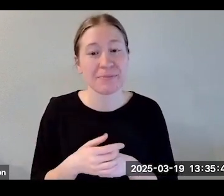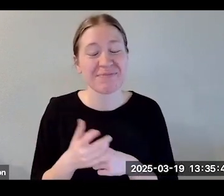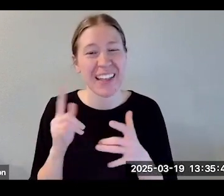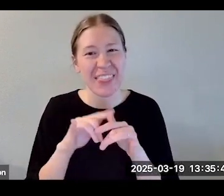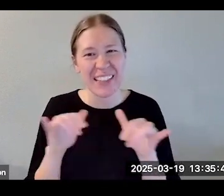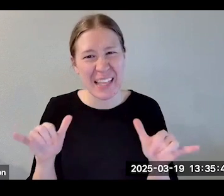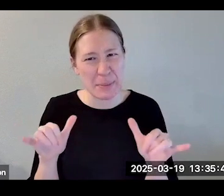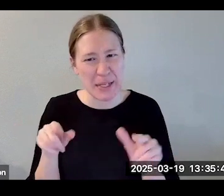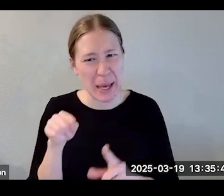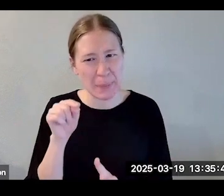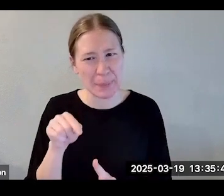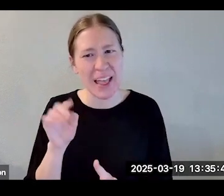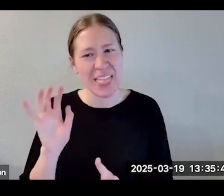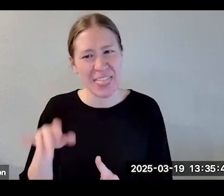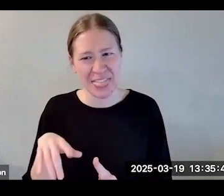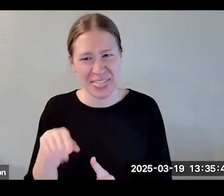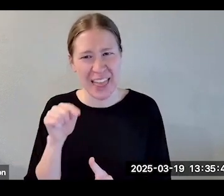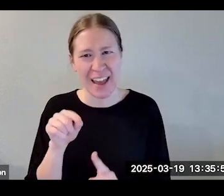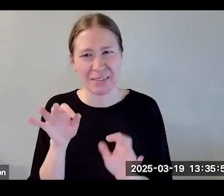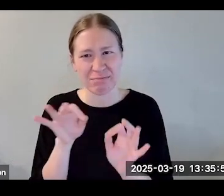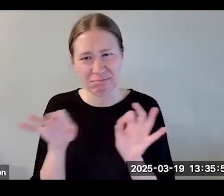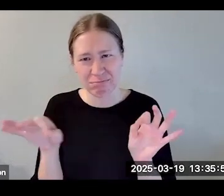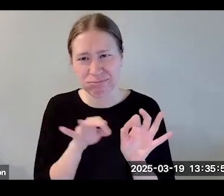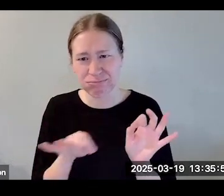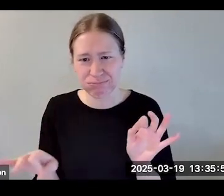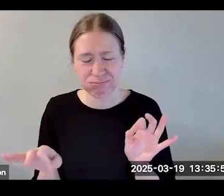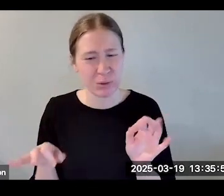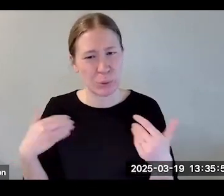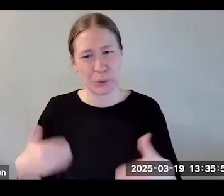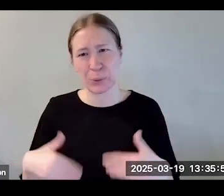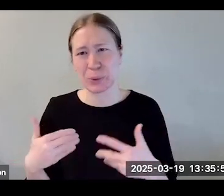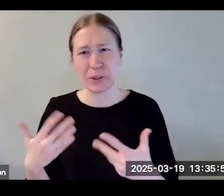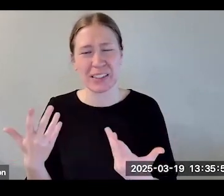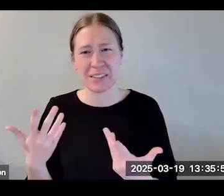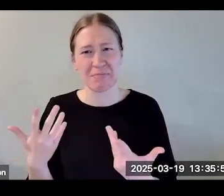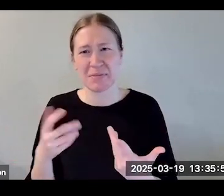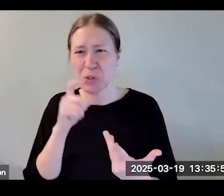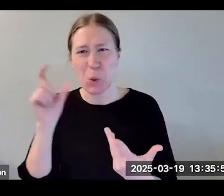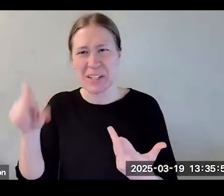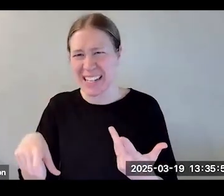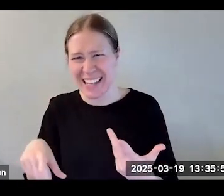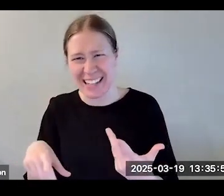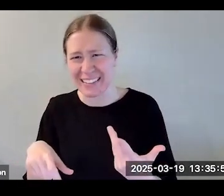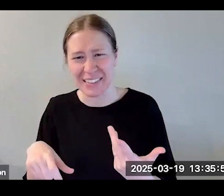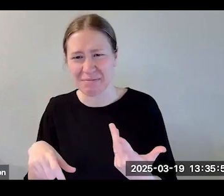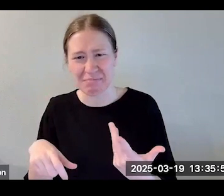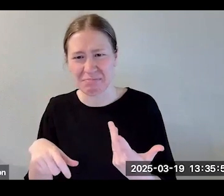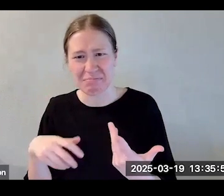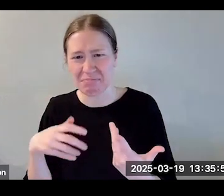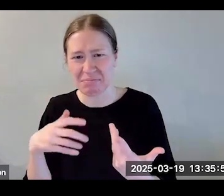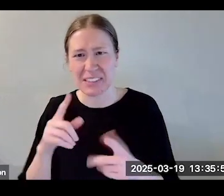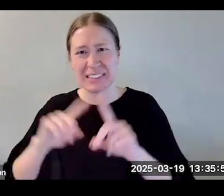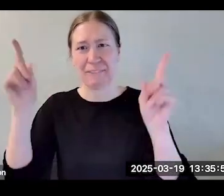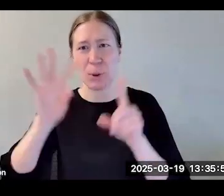This isn't really trying to direct attention to this text specifically. So what I'm actually going to do is highlight this text.